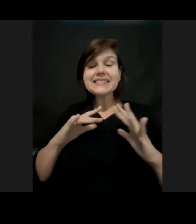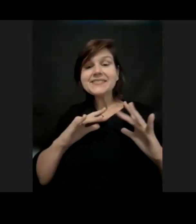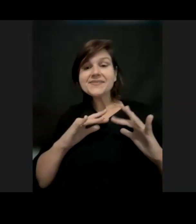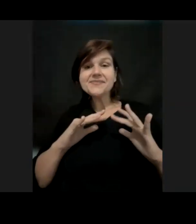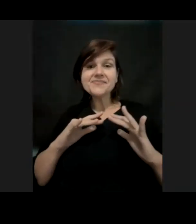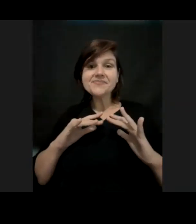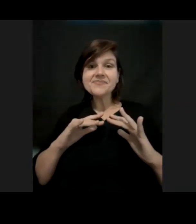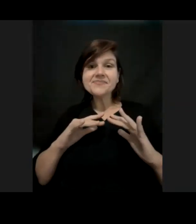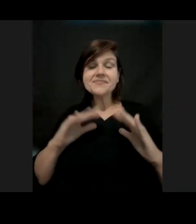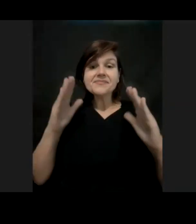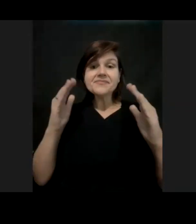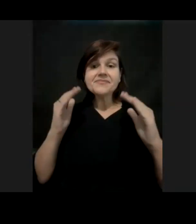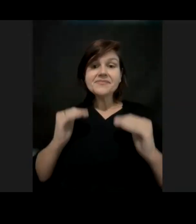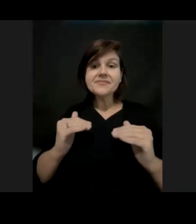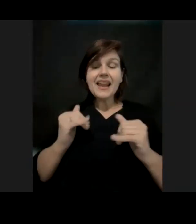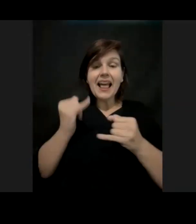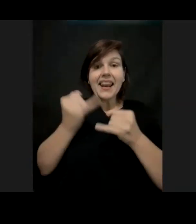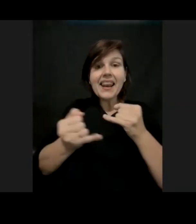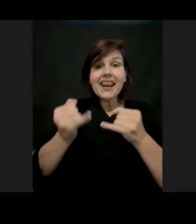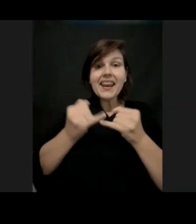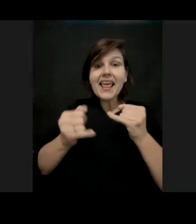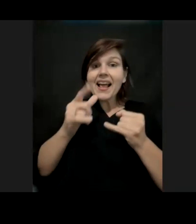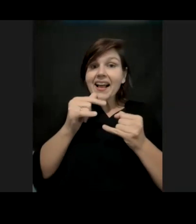Last but not least, it’s Gabrielle!